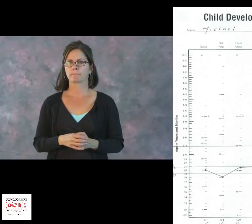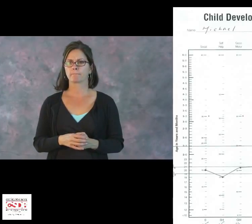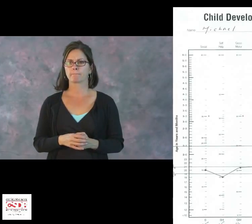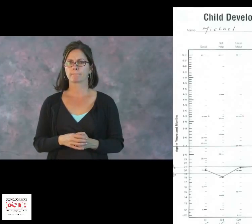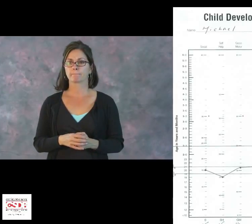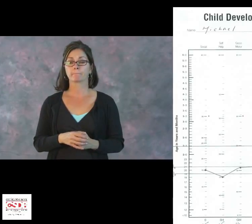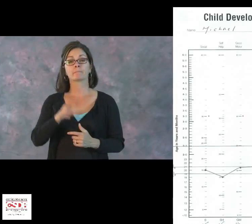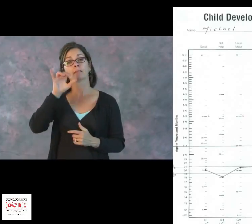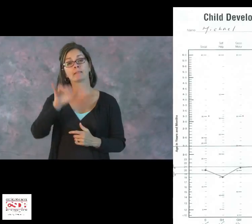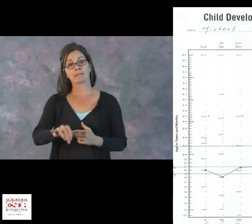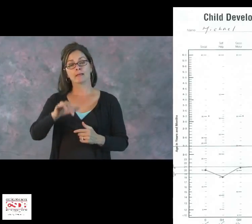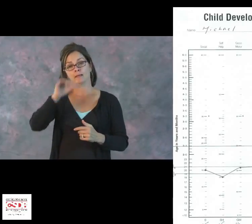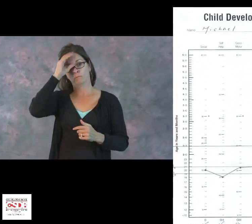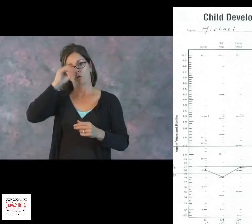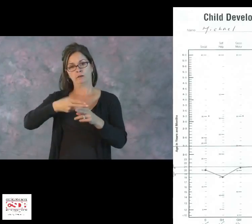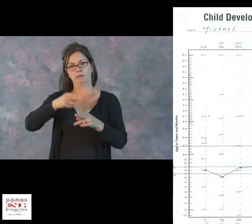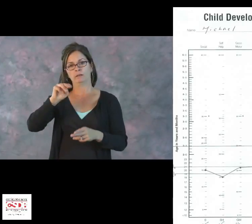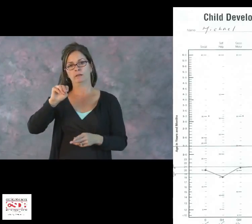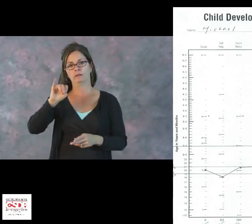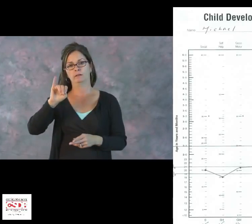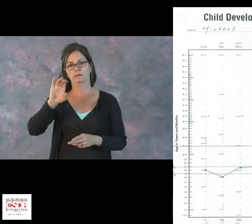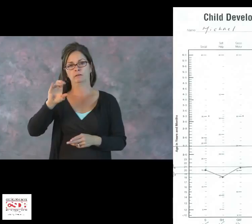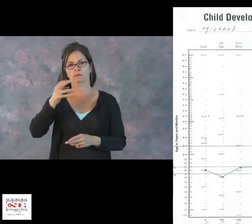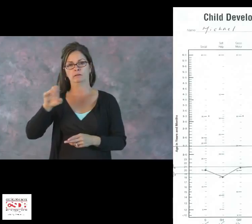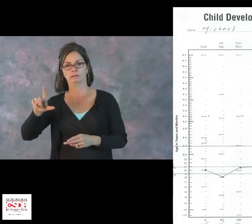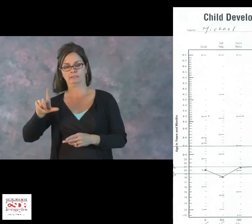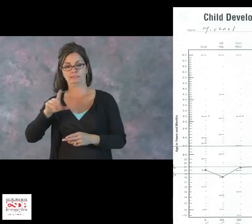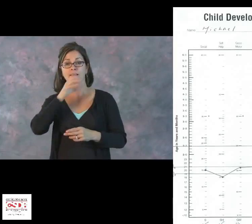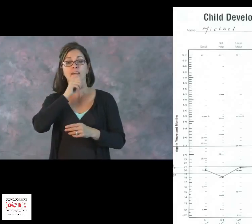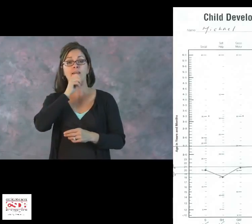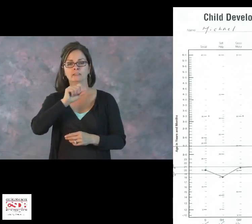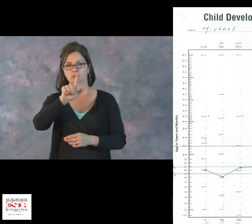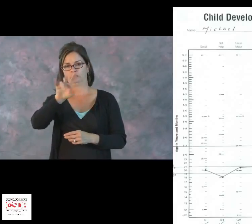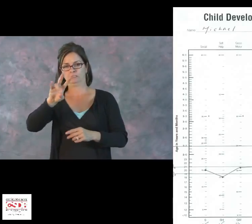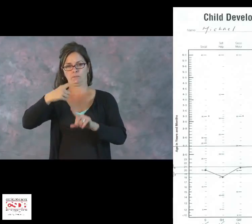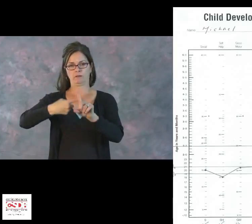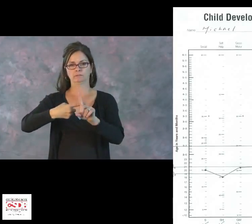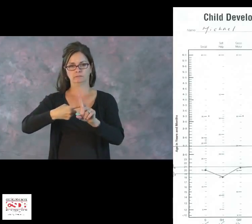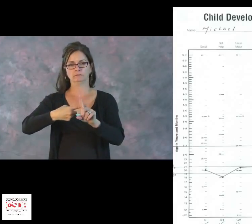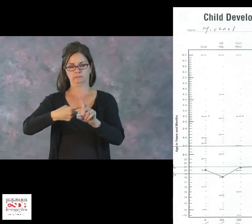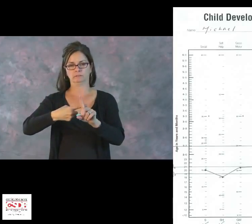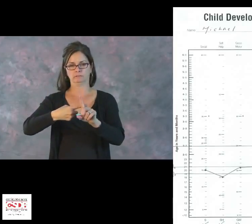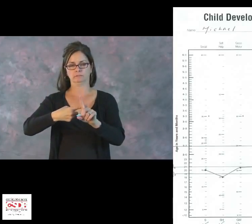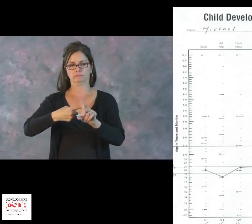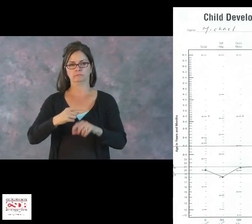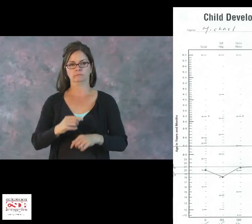This is Michael, and Michael is 27 months of age.